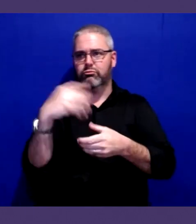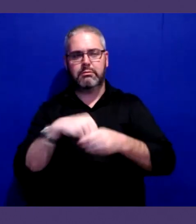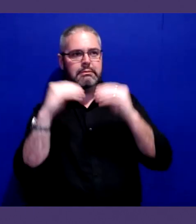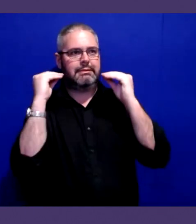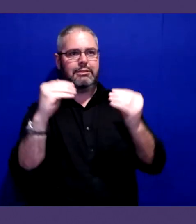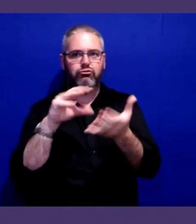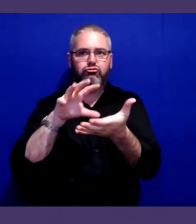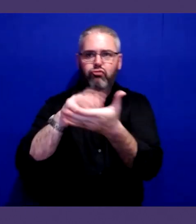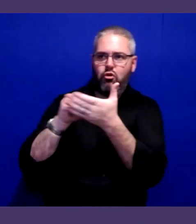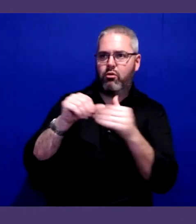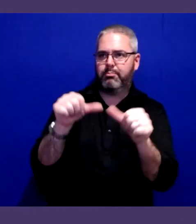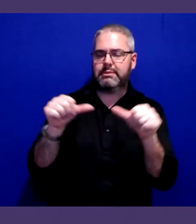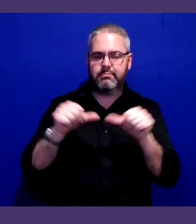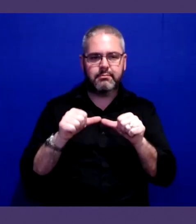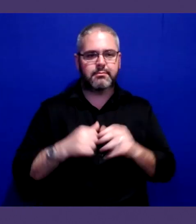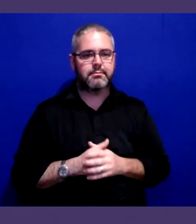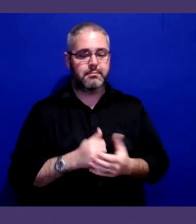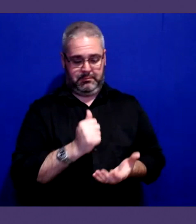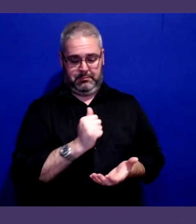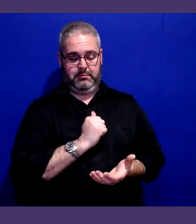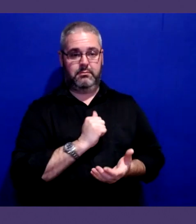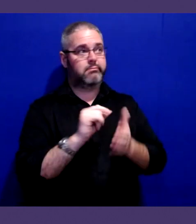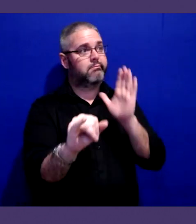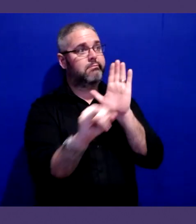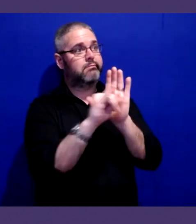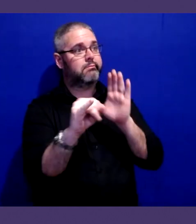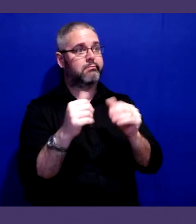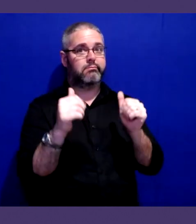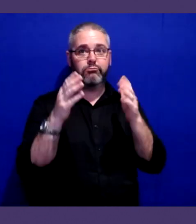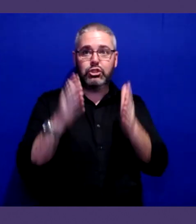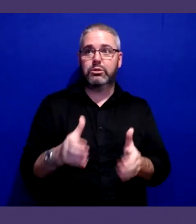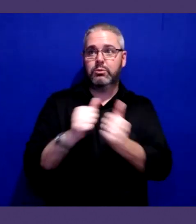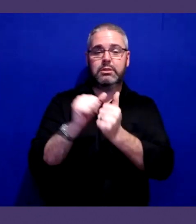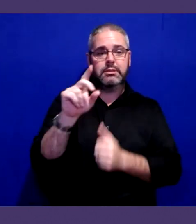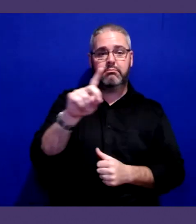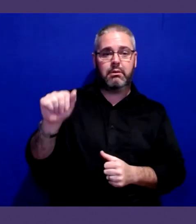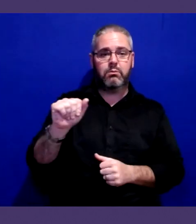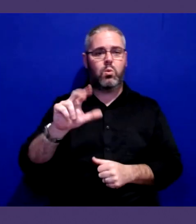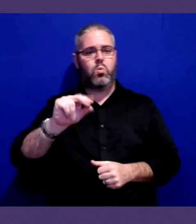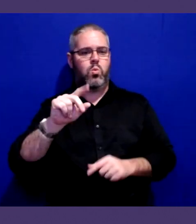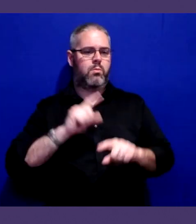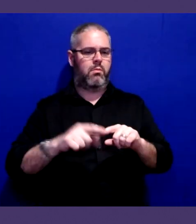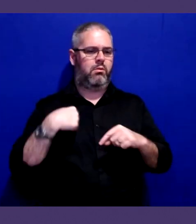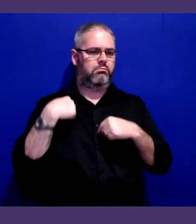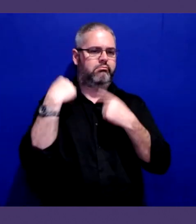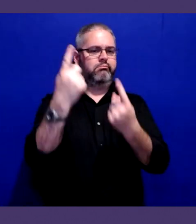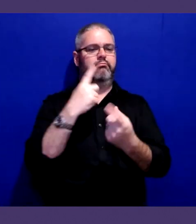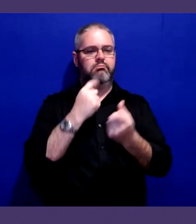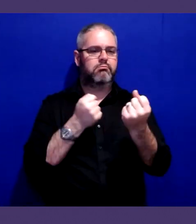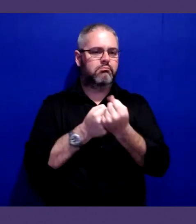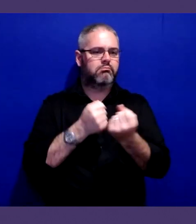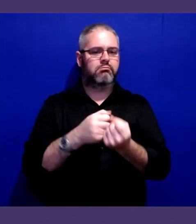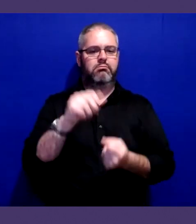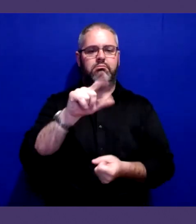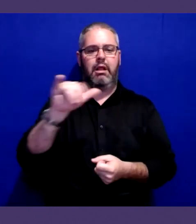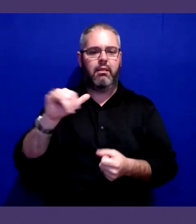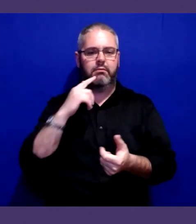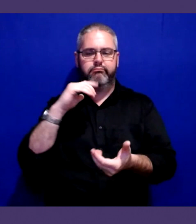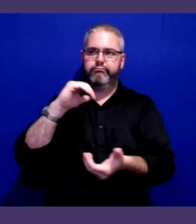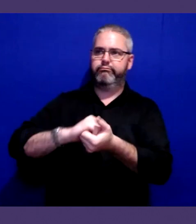I personally don't identify as someone with a disability, but I have been a lifelong advocate and ally of the community. My parents were both teachers at